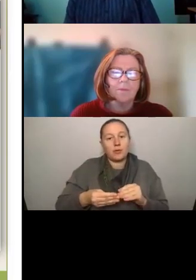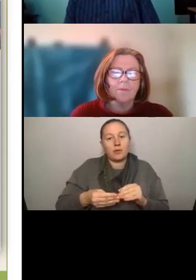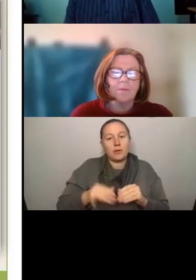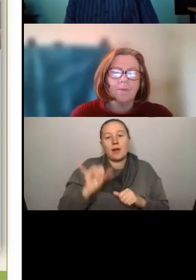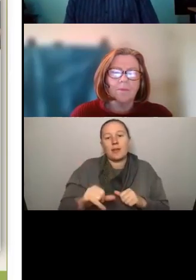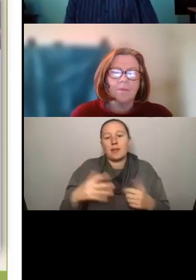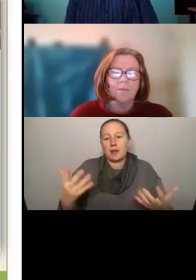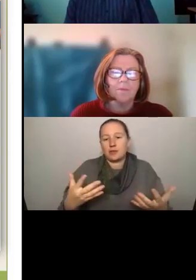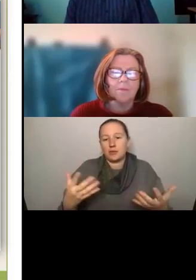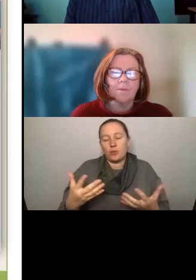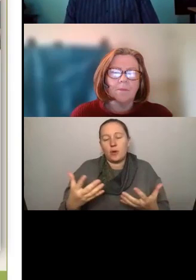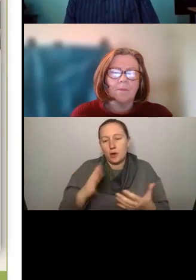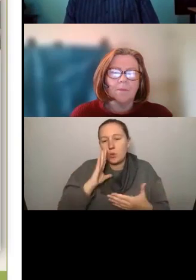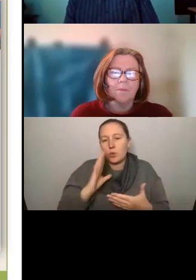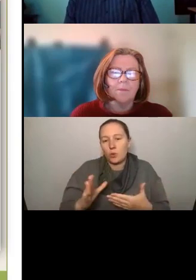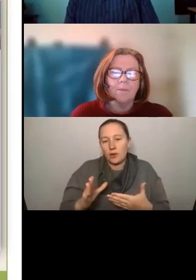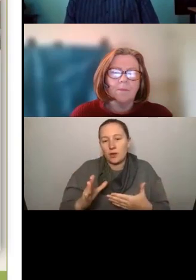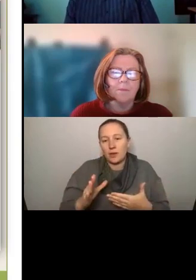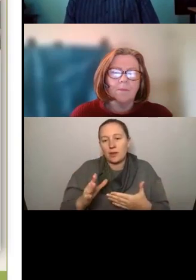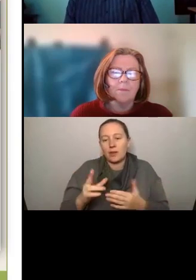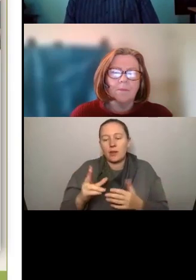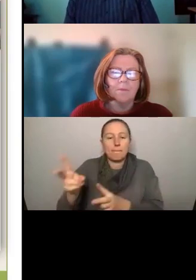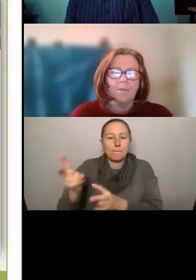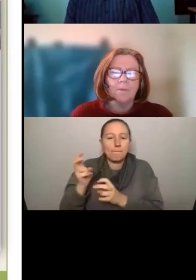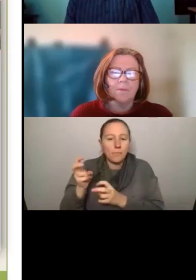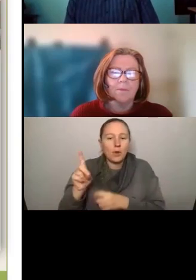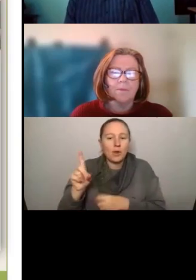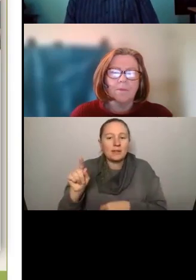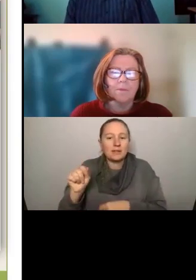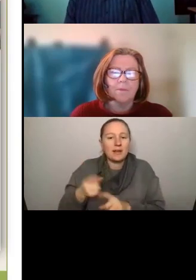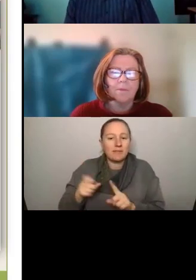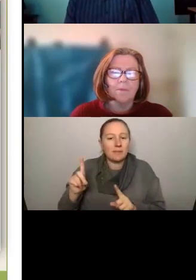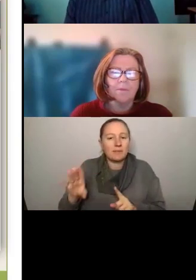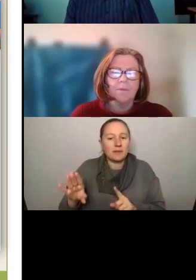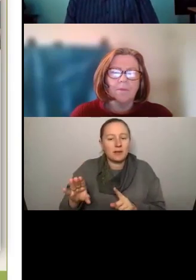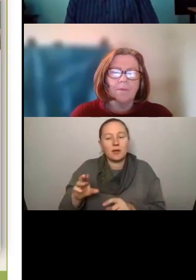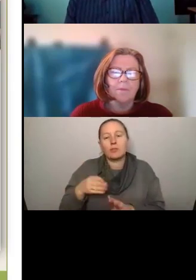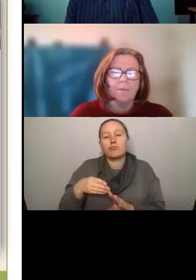and be able to pull data from the database and pre-fill a lot of your information.